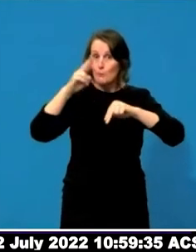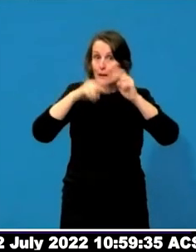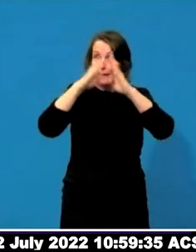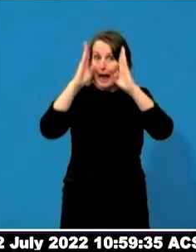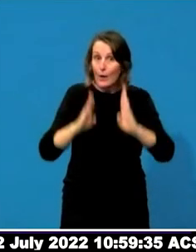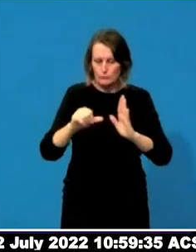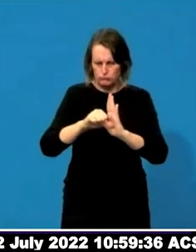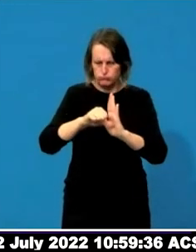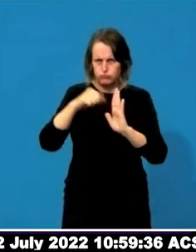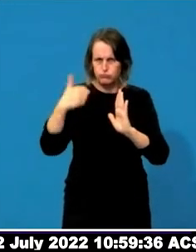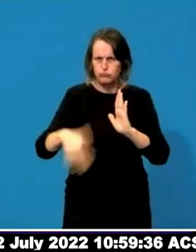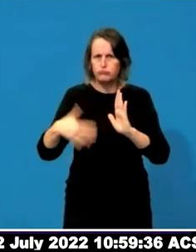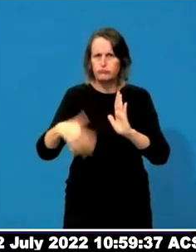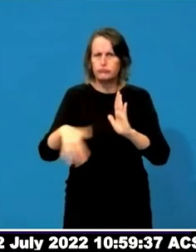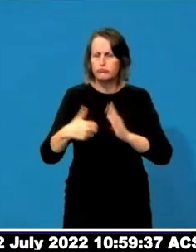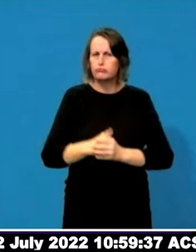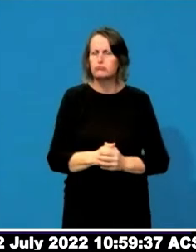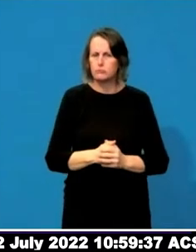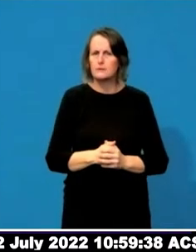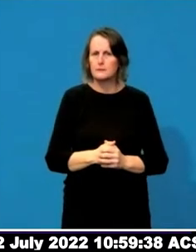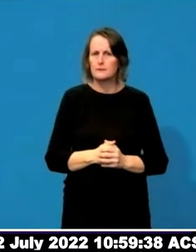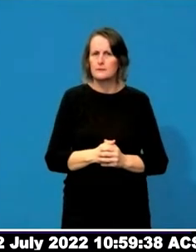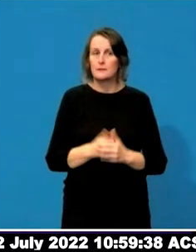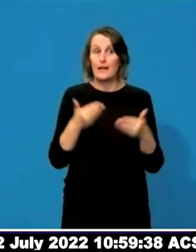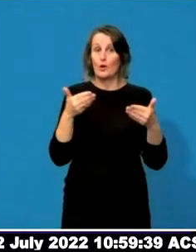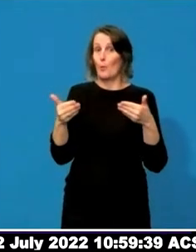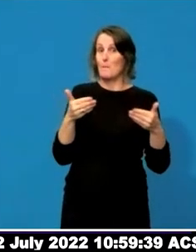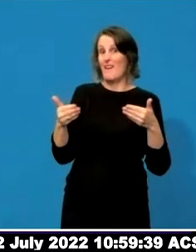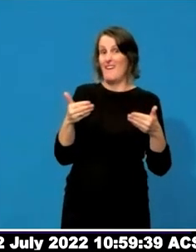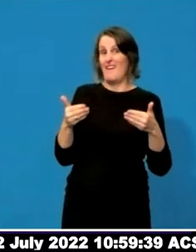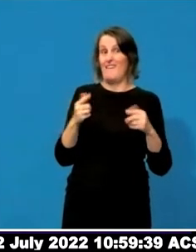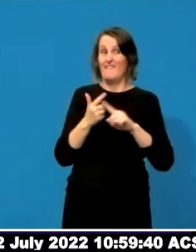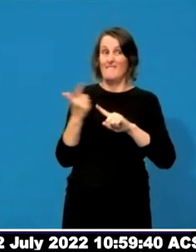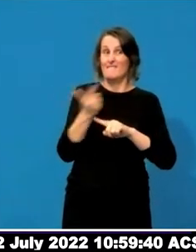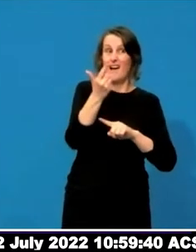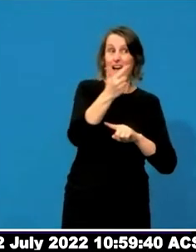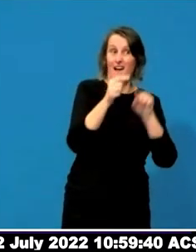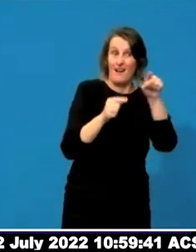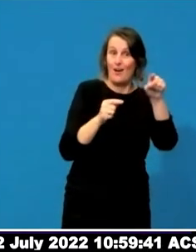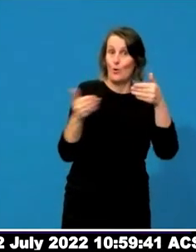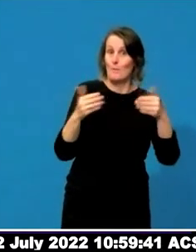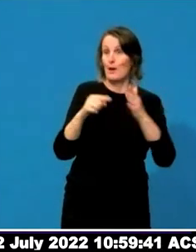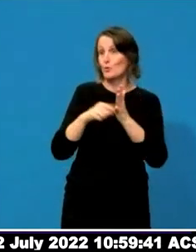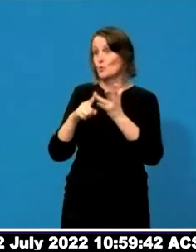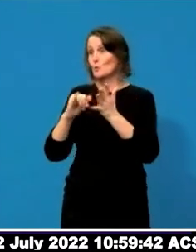Building the same equivalent dwelling in Melbourne or Sydney would be much cheaper.